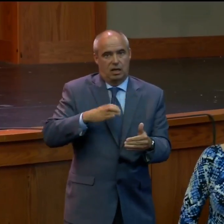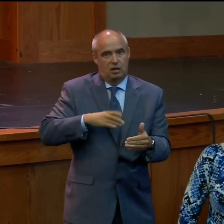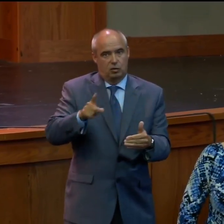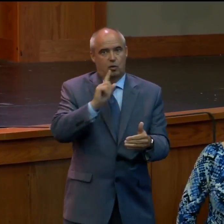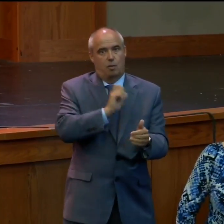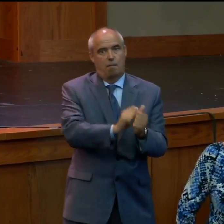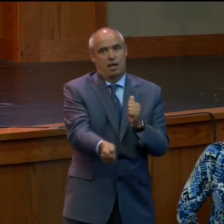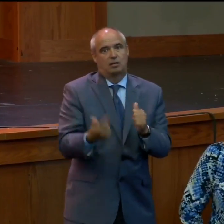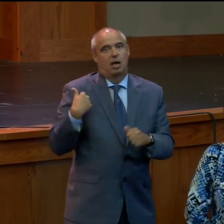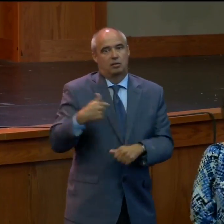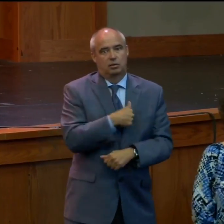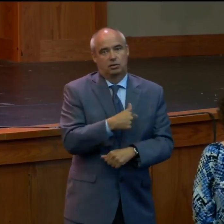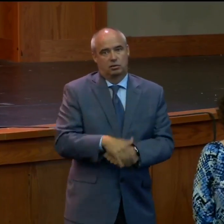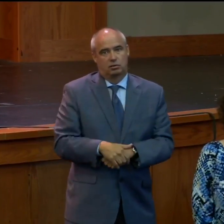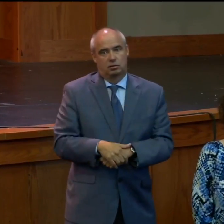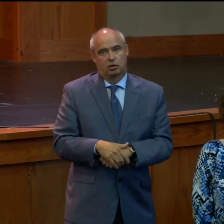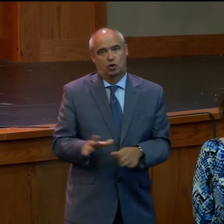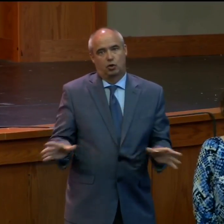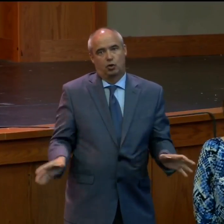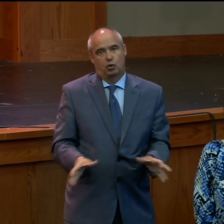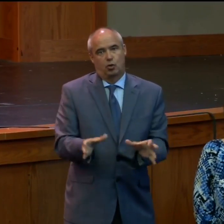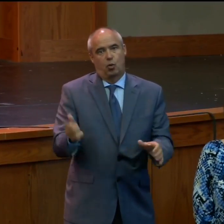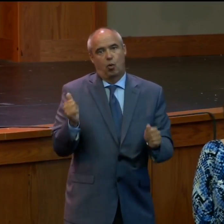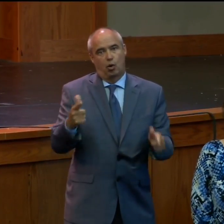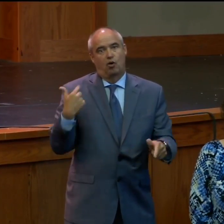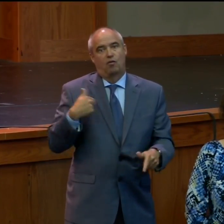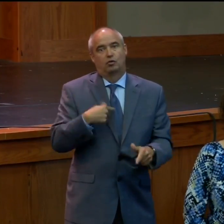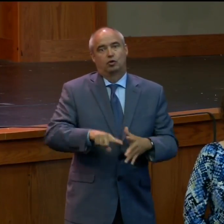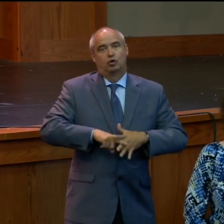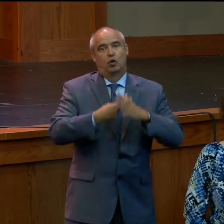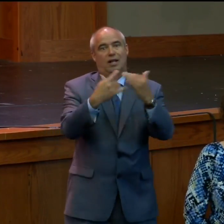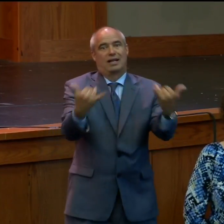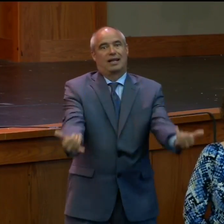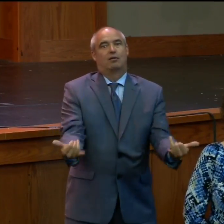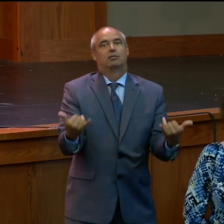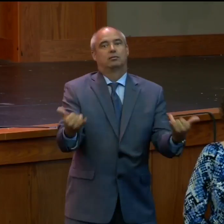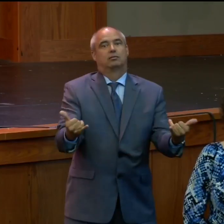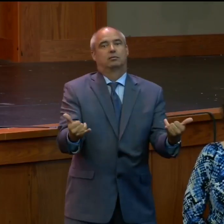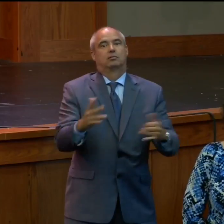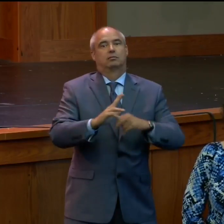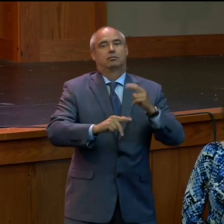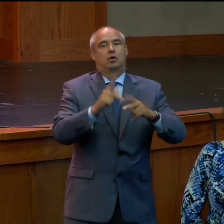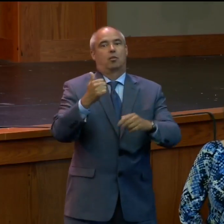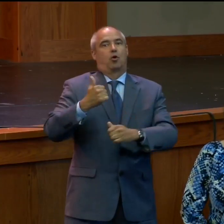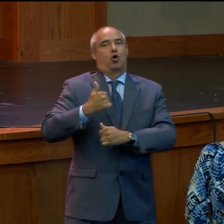PASS THIS AND ENCOURAGE ALL OF US TO START NOW TO BUILD AN ARMY OF ALLIES.